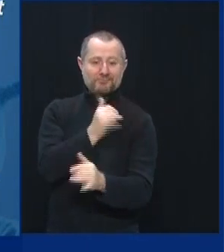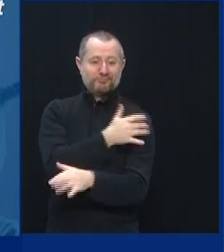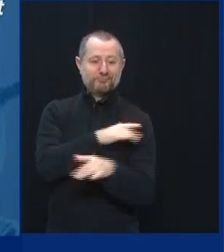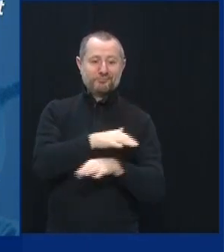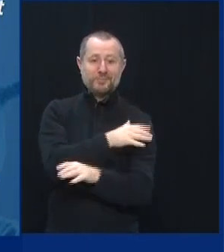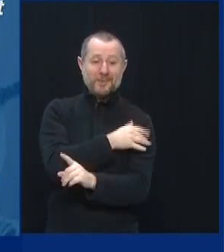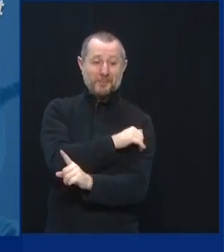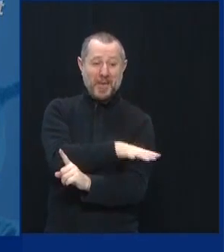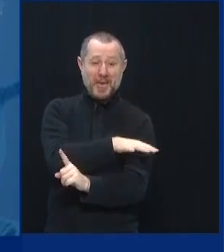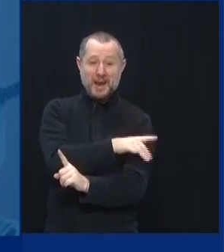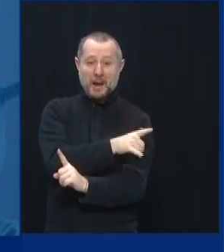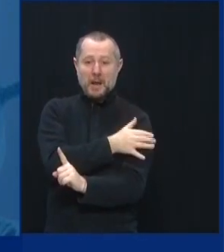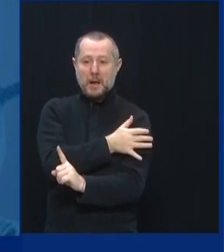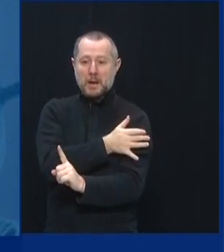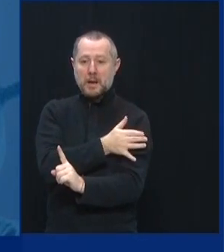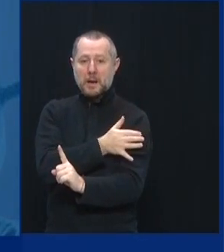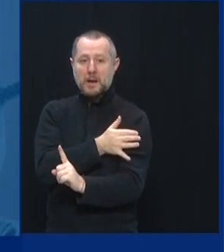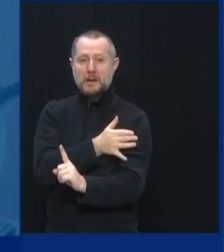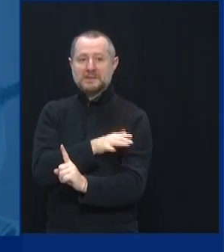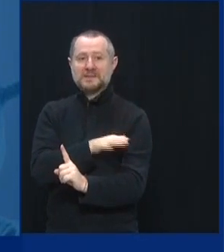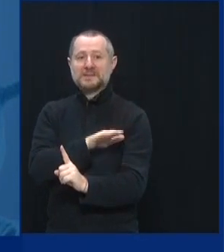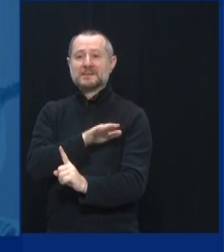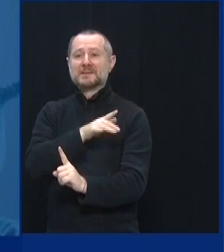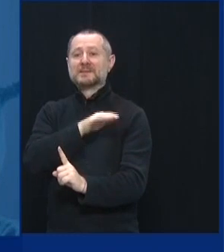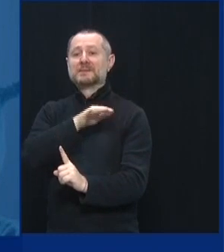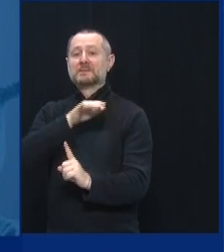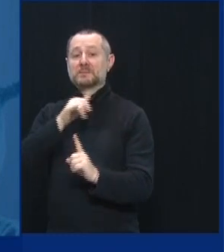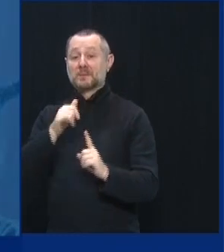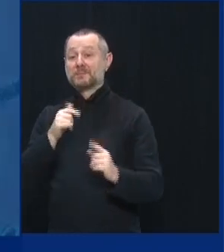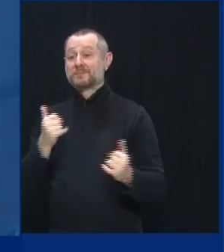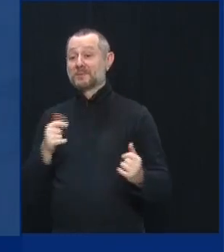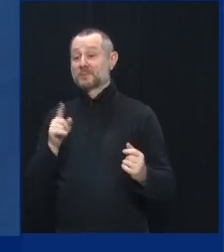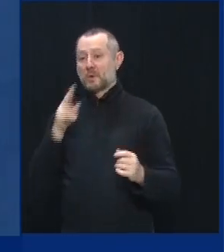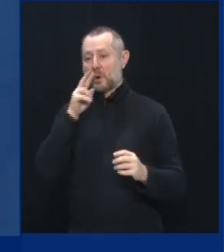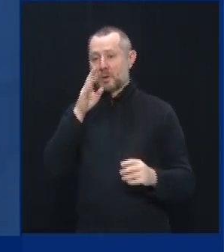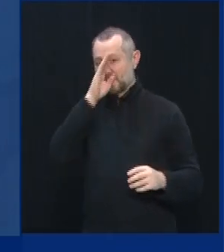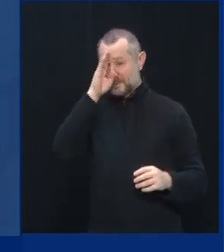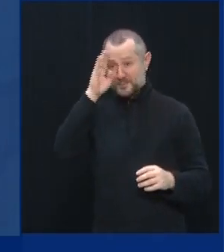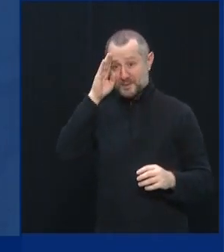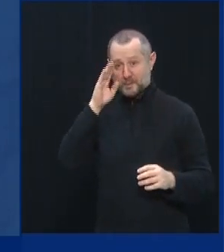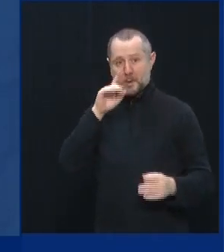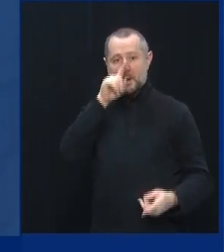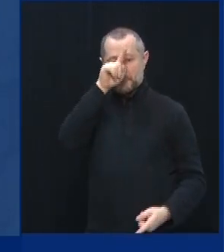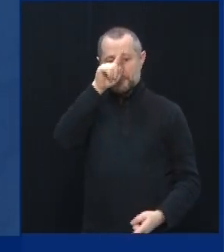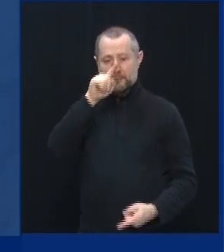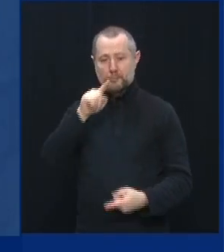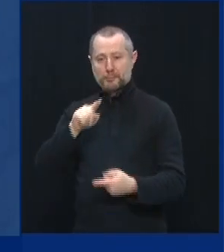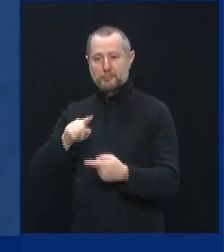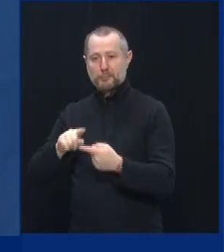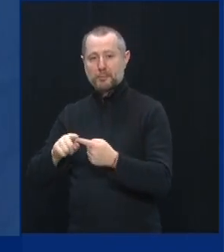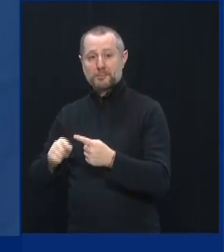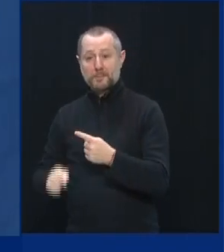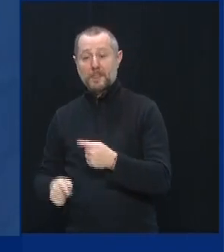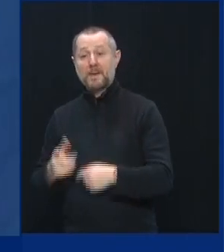JUST AT THE START OF THE HOLIDAY SURGE, RIGHT, YOUR THANKSGIVING A FEW DAYS LATER THE RESULTS OF INFECTION SPREAD ON